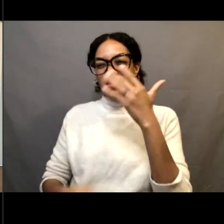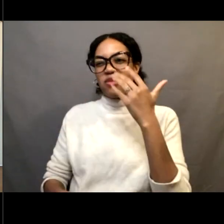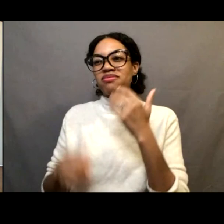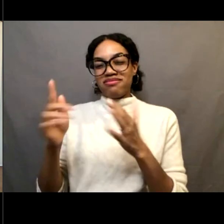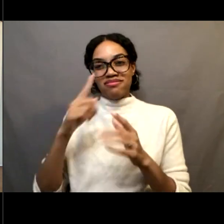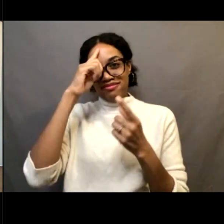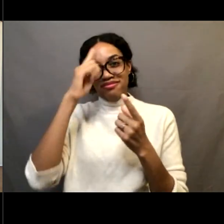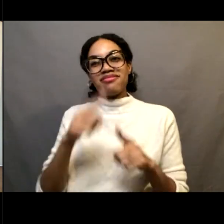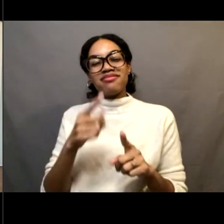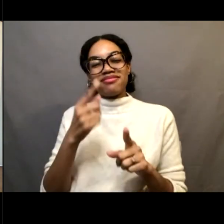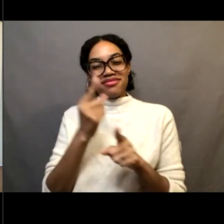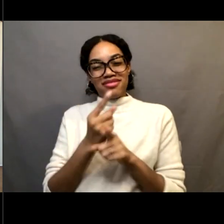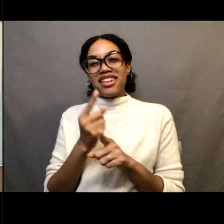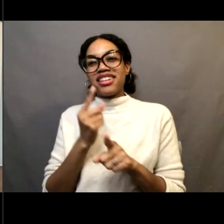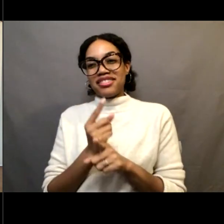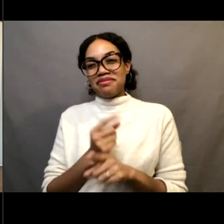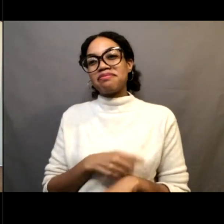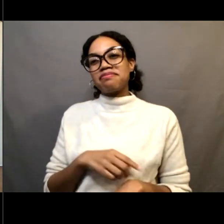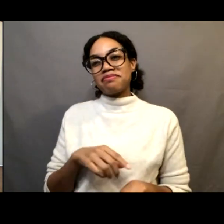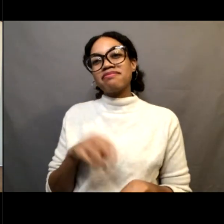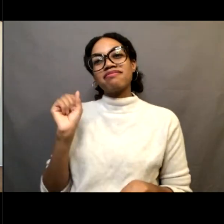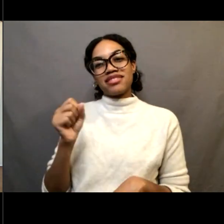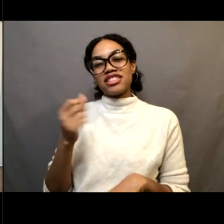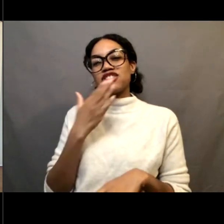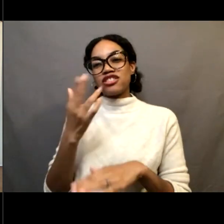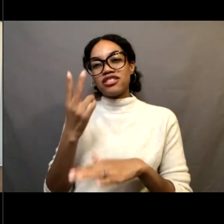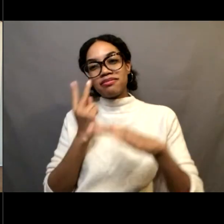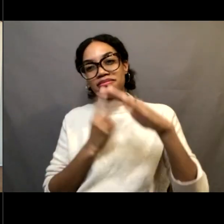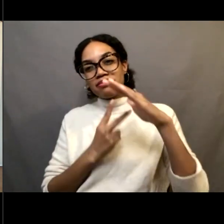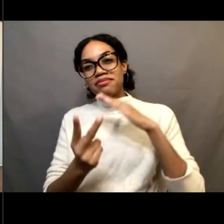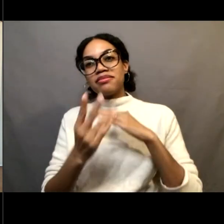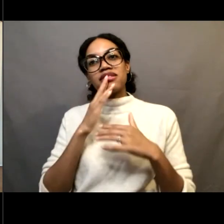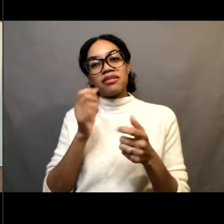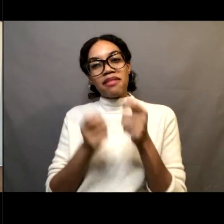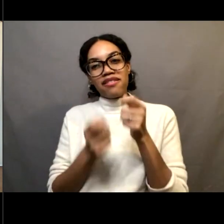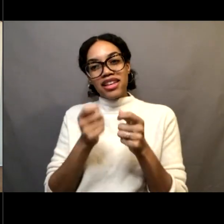Good modifications too, to the house that you've built there. Most excellent.